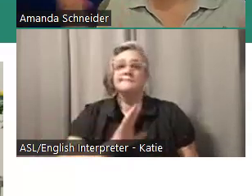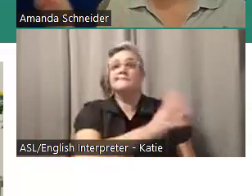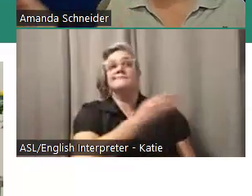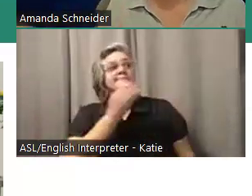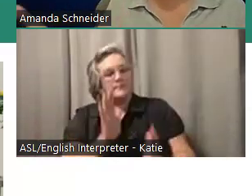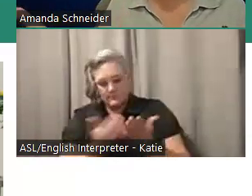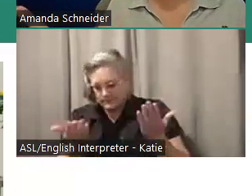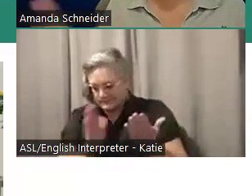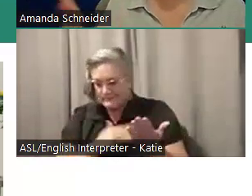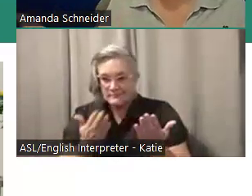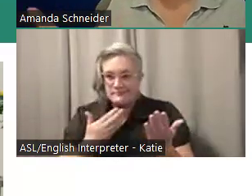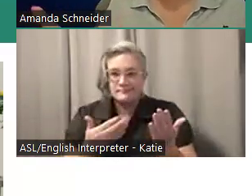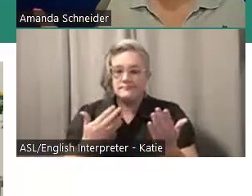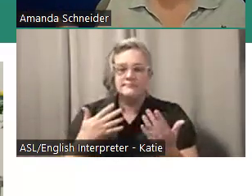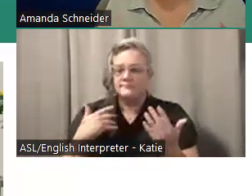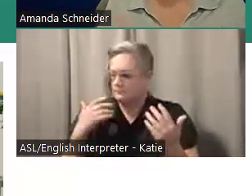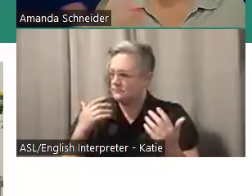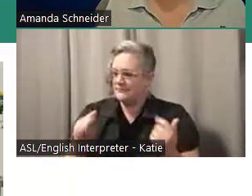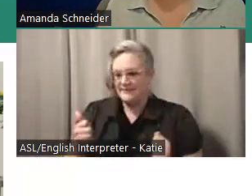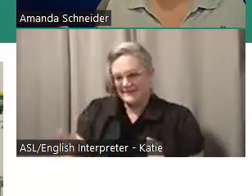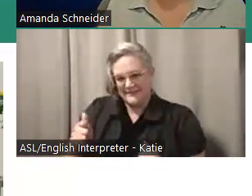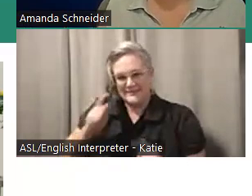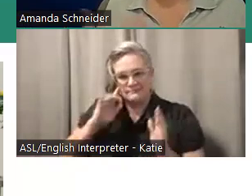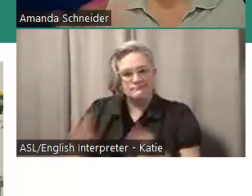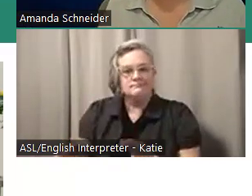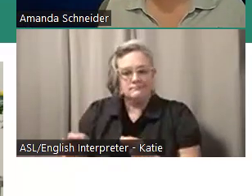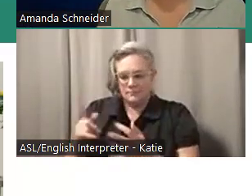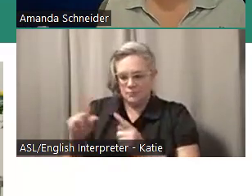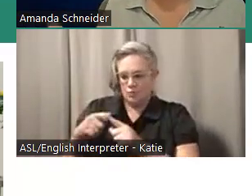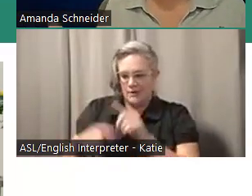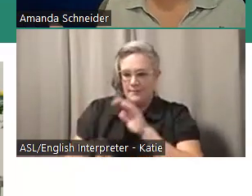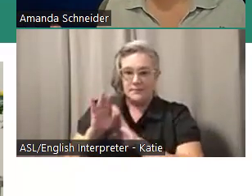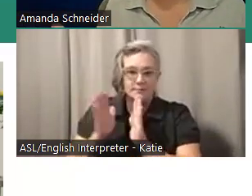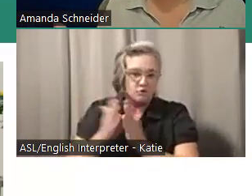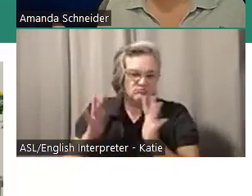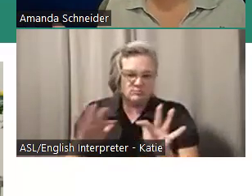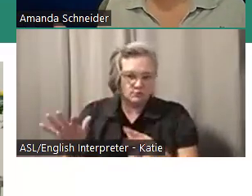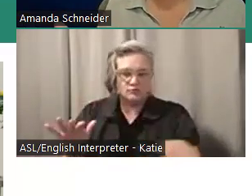Or look at it themselves, and that helps them drive, um, that choice.